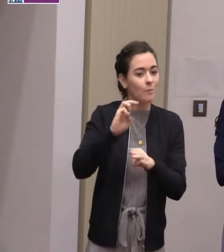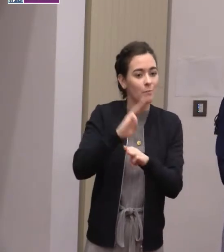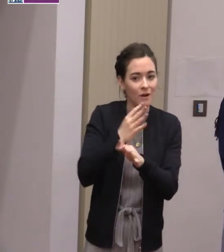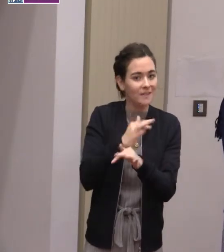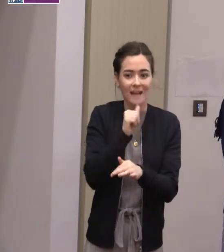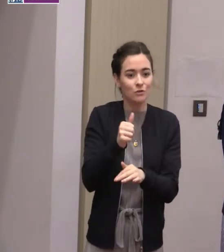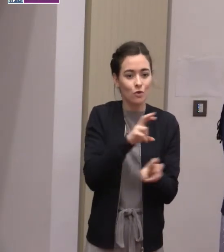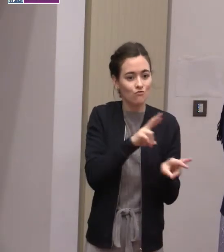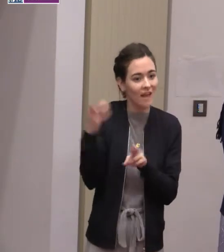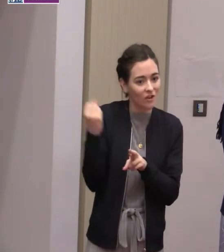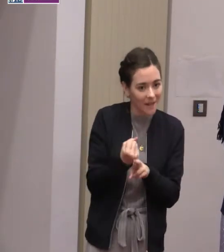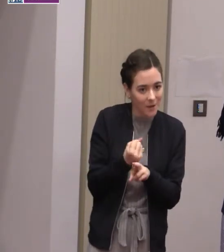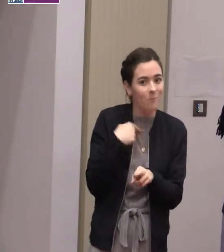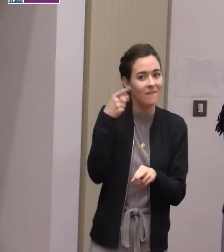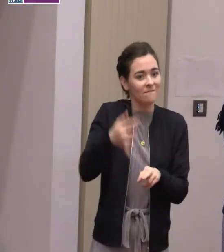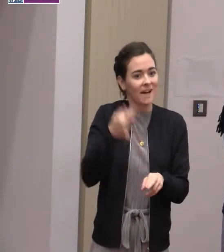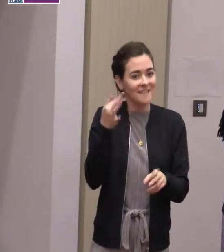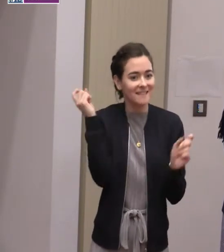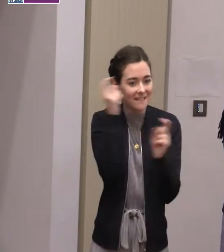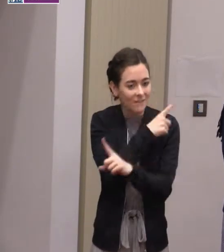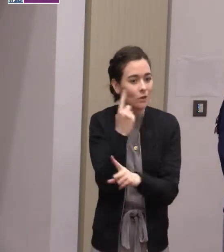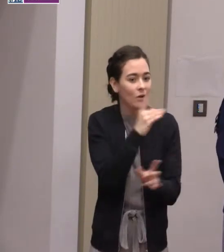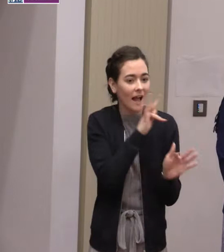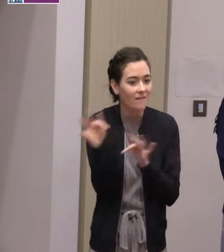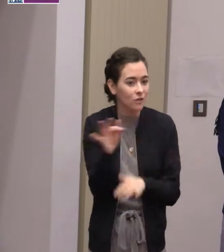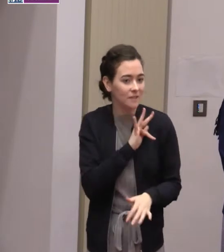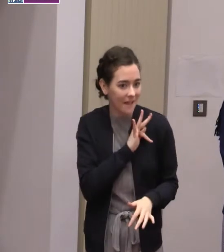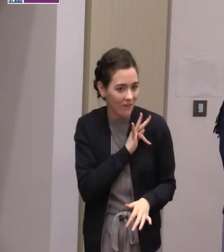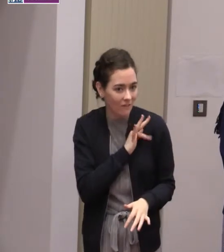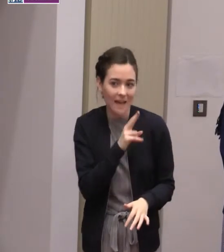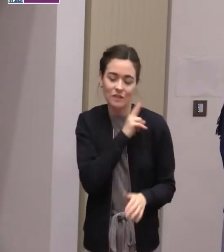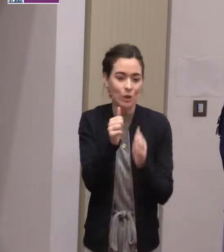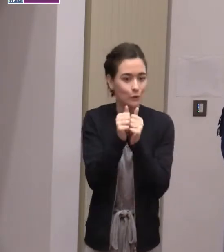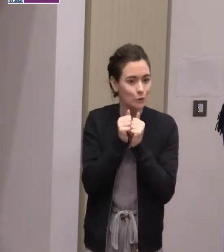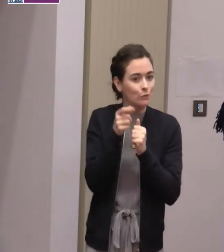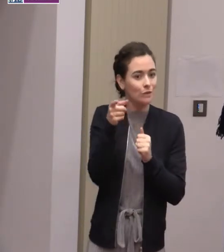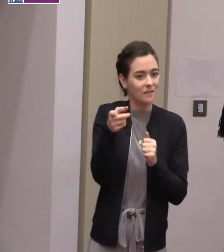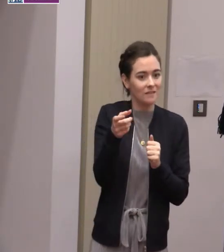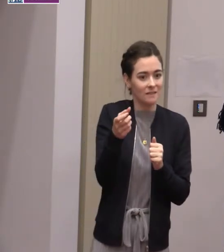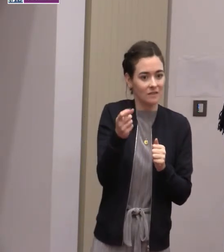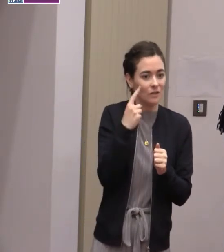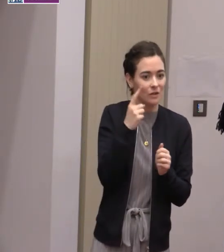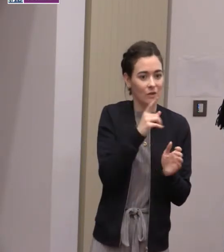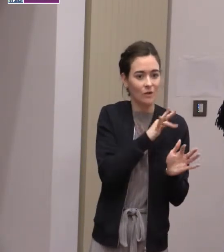and finds it difficult to look after herself and this seems to have the young LK, who was